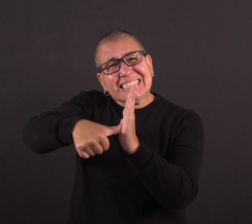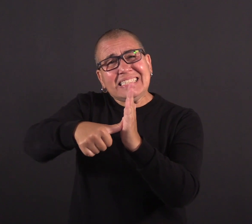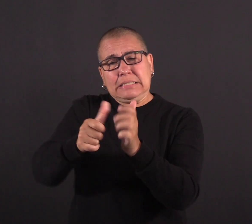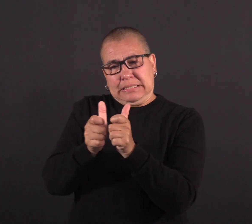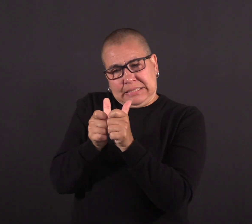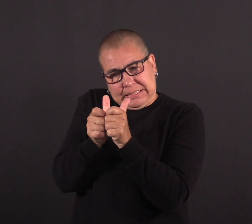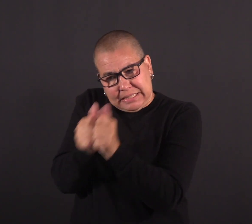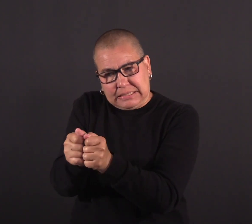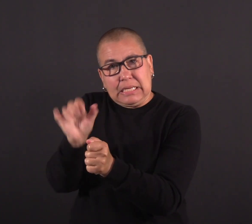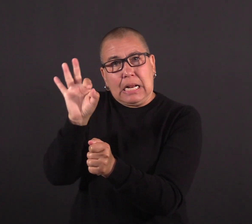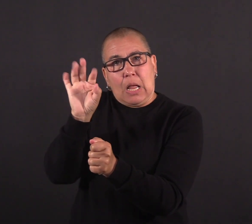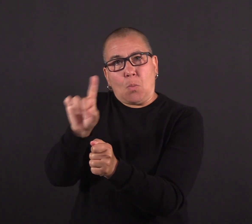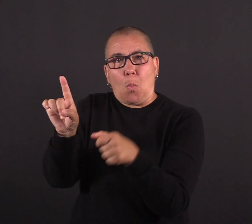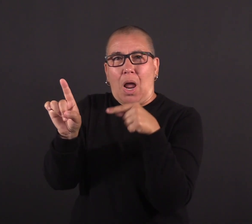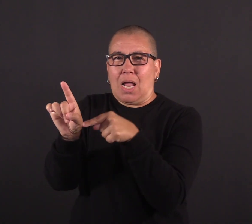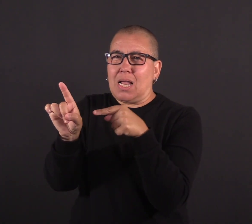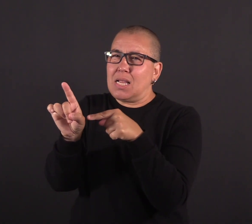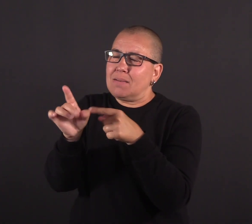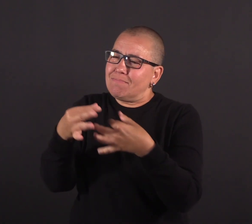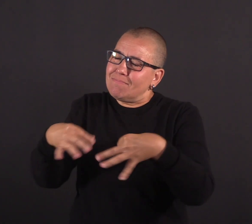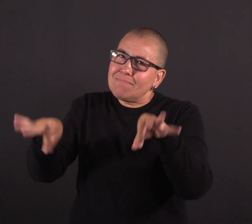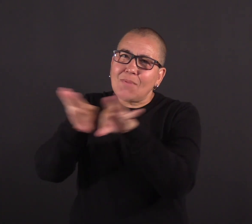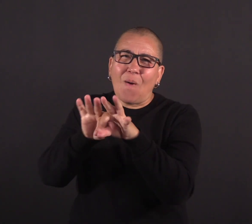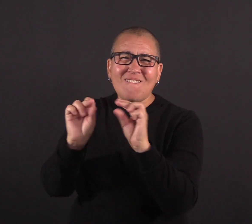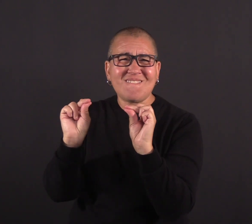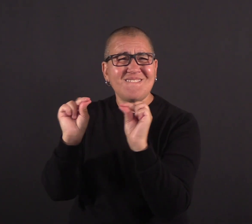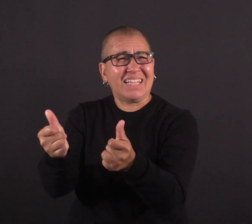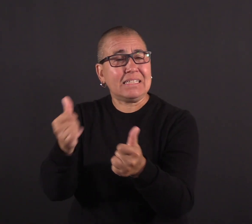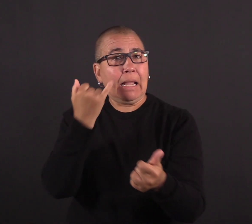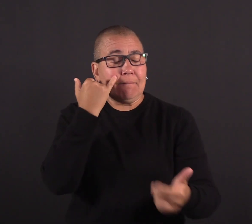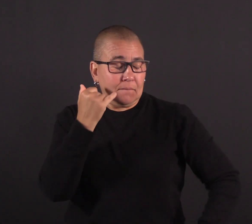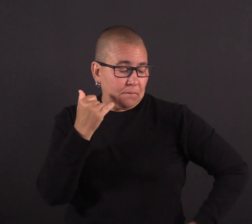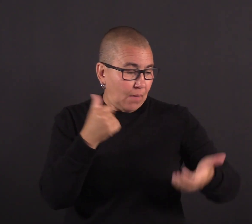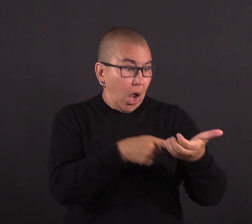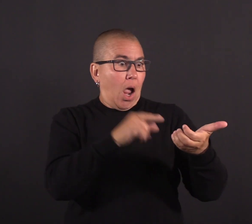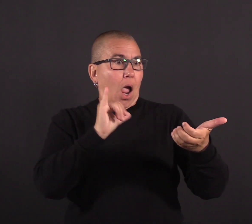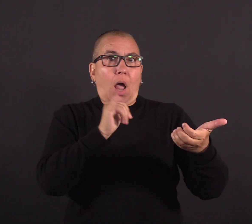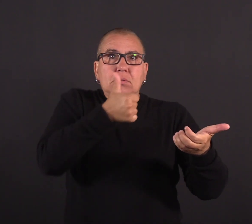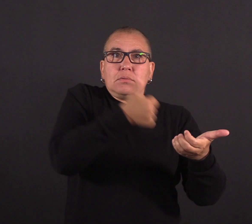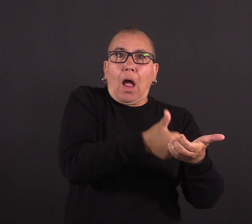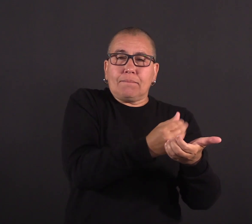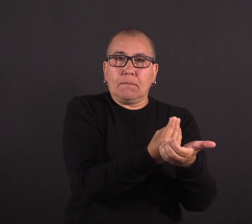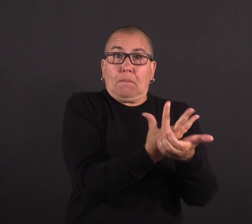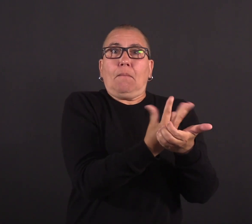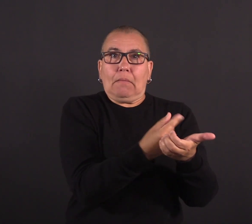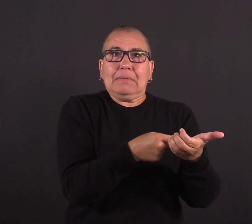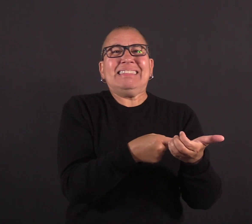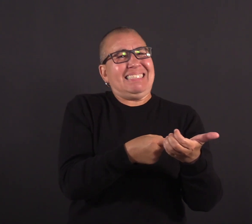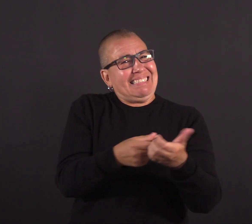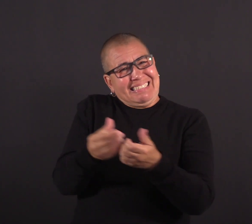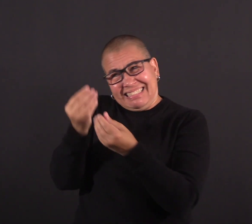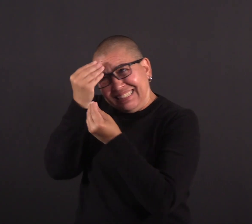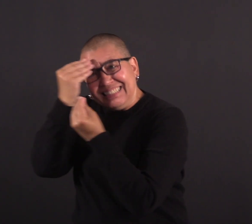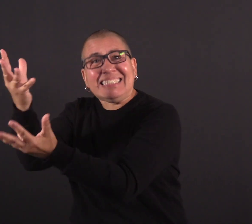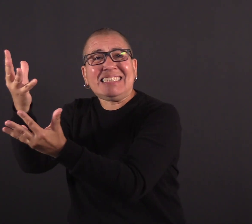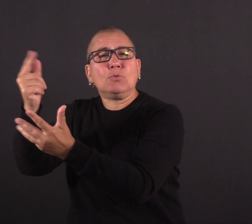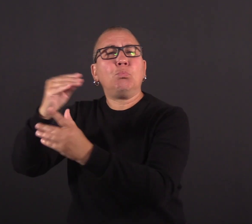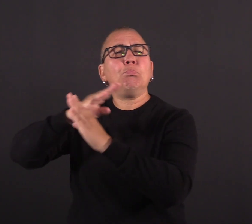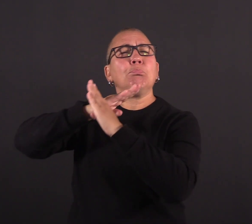This means texting (or communicating with) 9-1-1 immediately is very important. Not being able to confirm an accidental 9-1-1 call and